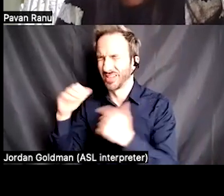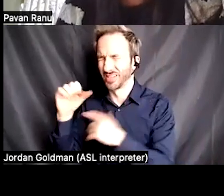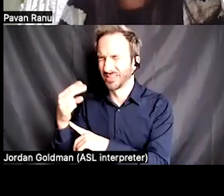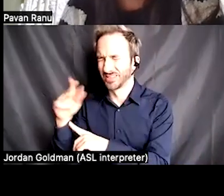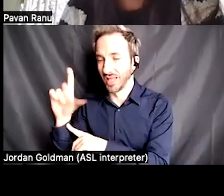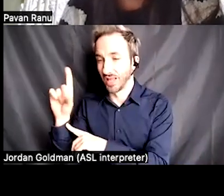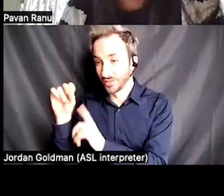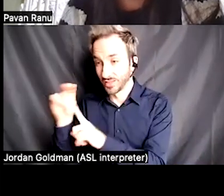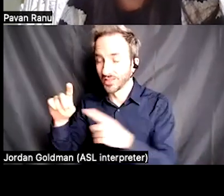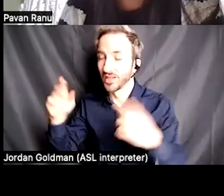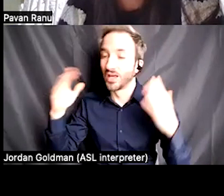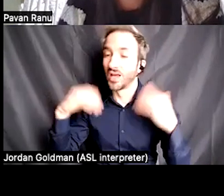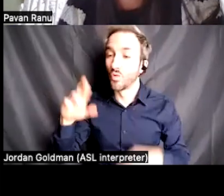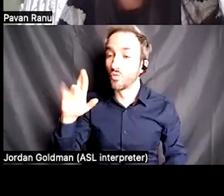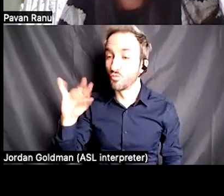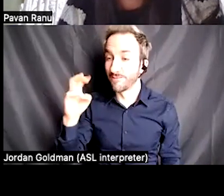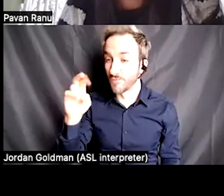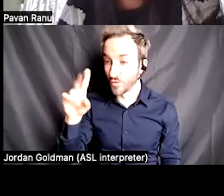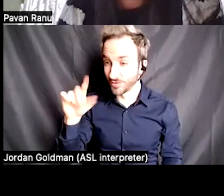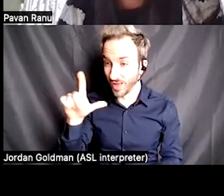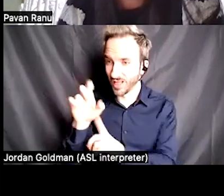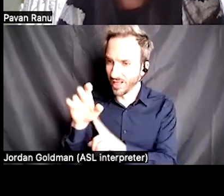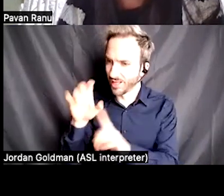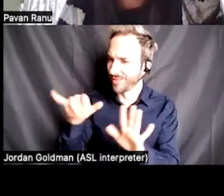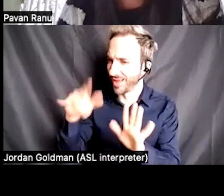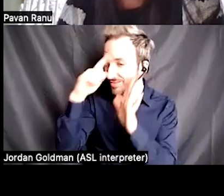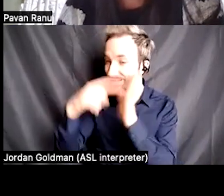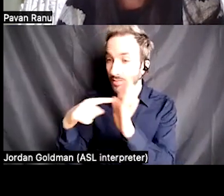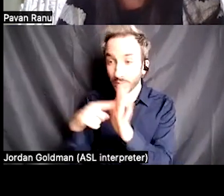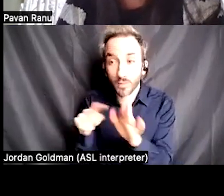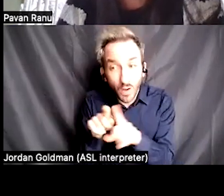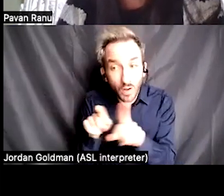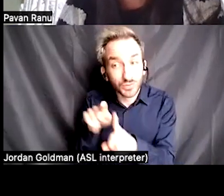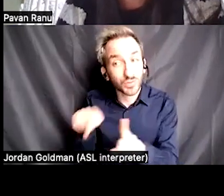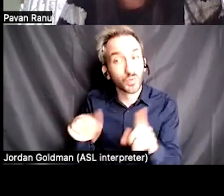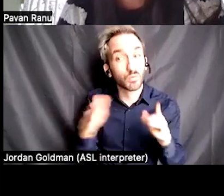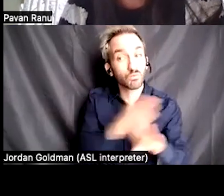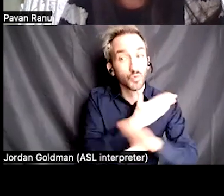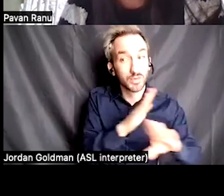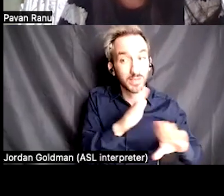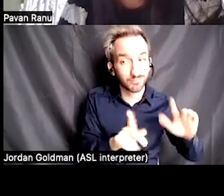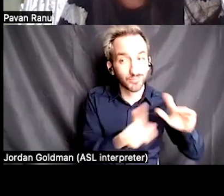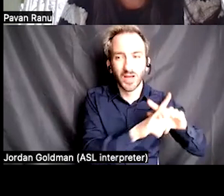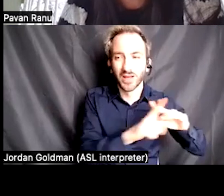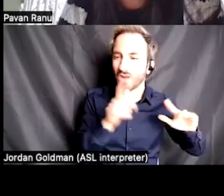We're also seeing a music revival. So, not only in new music that sounds like old music, but old